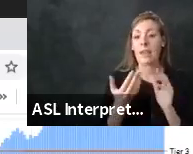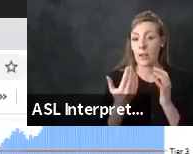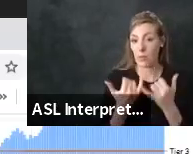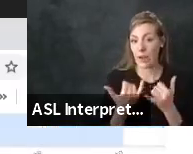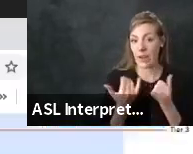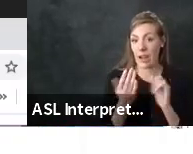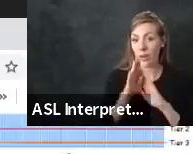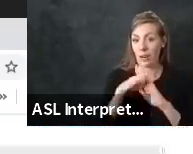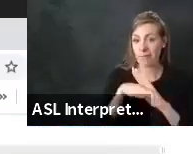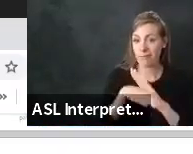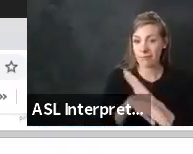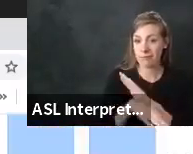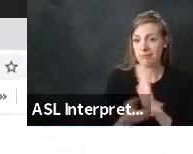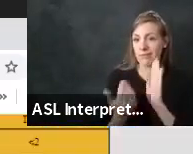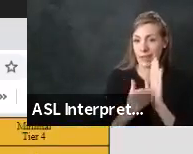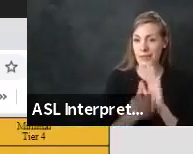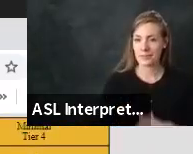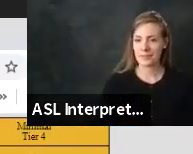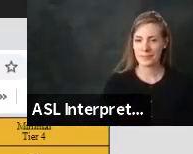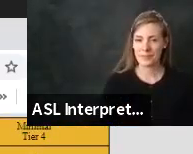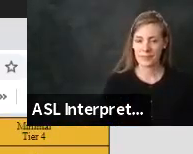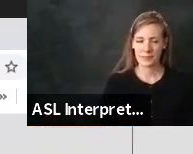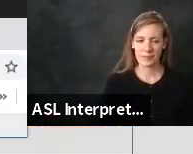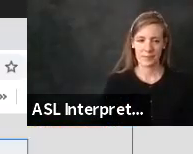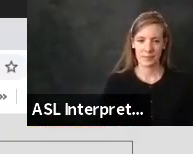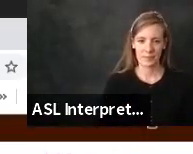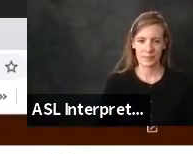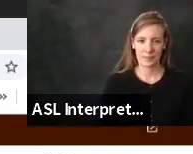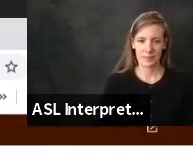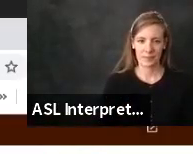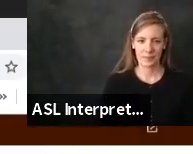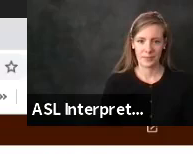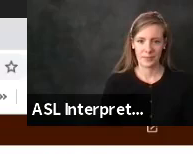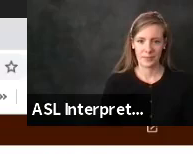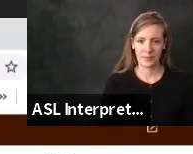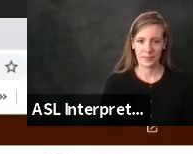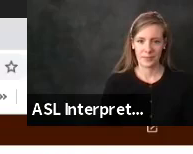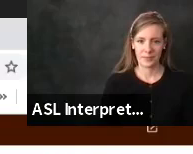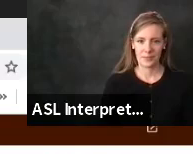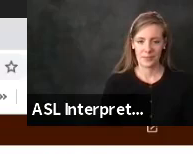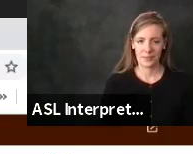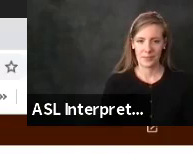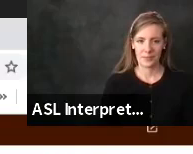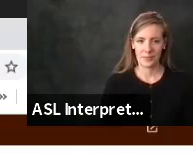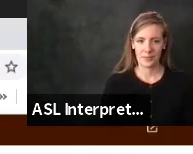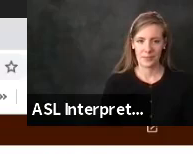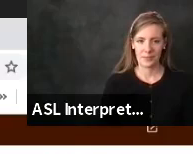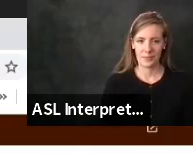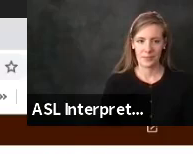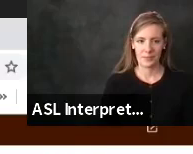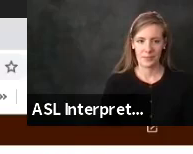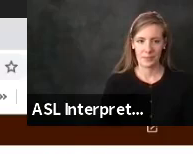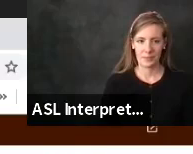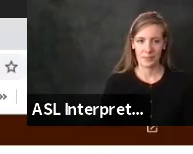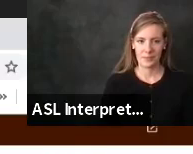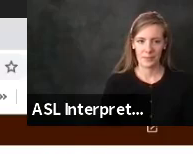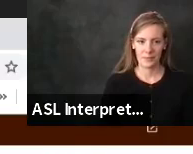Okay, now WEA just leave here to the next step.